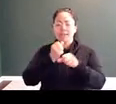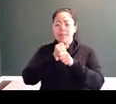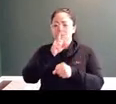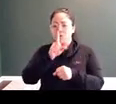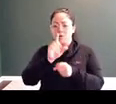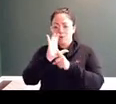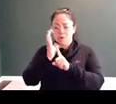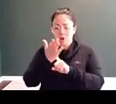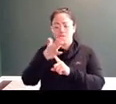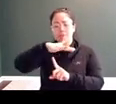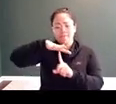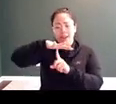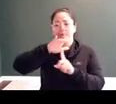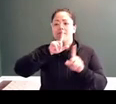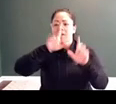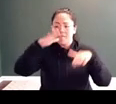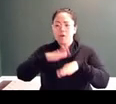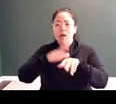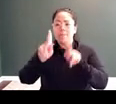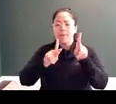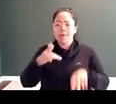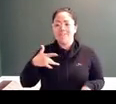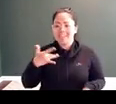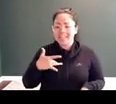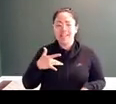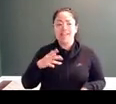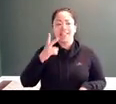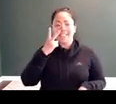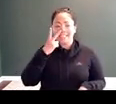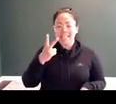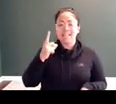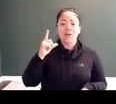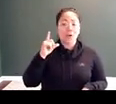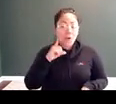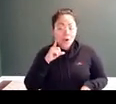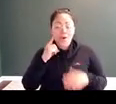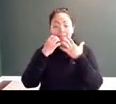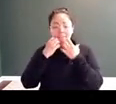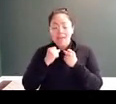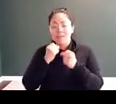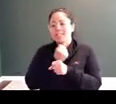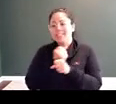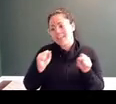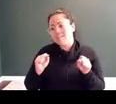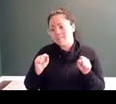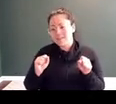that is really focused on people feeling seen, heard, valued, and psychologically safe. And hopefully, some of the things that I shared